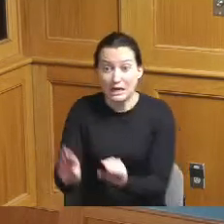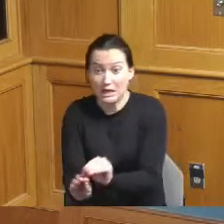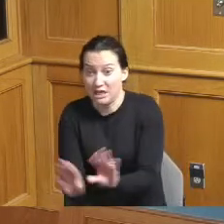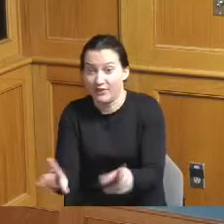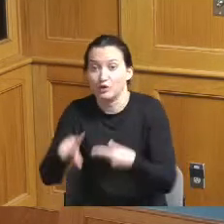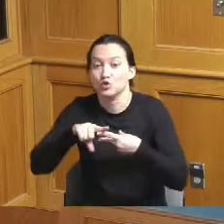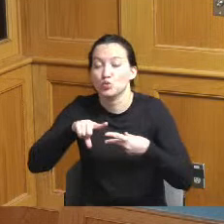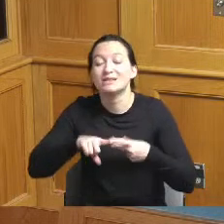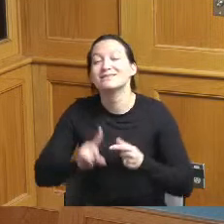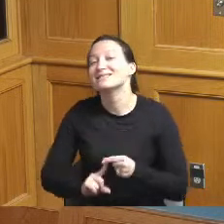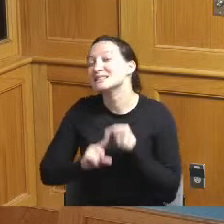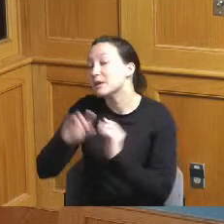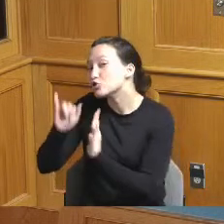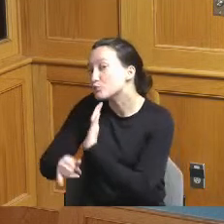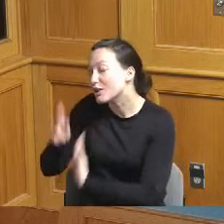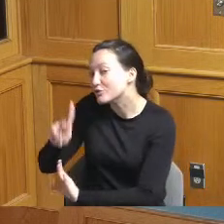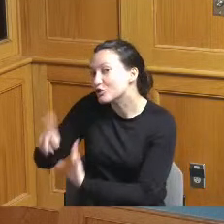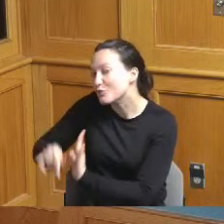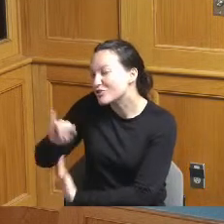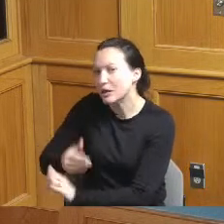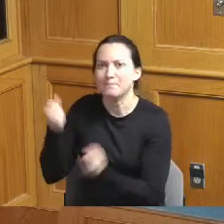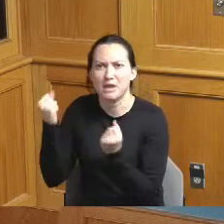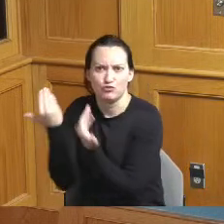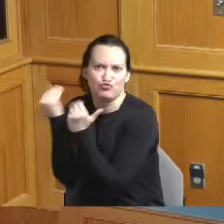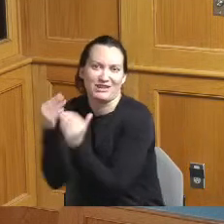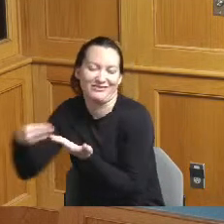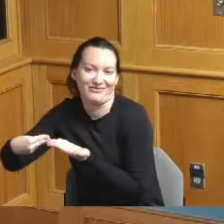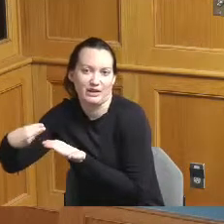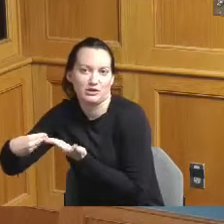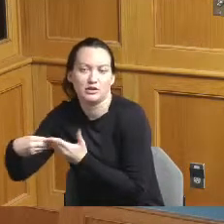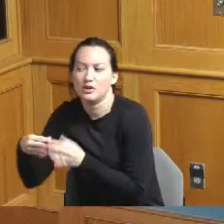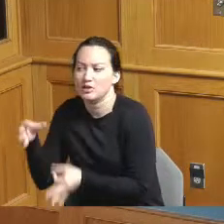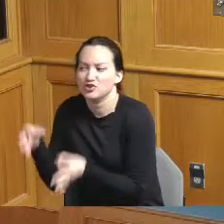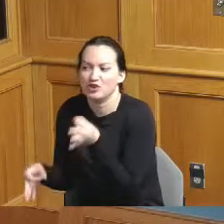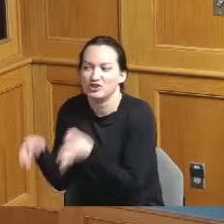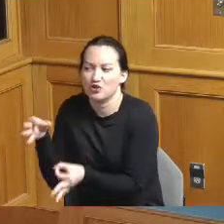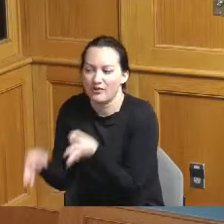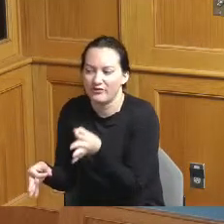in special projects and many of the restricted funds especially the judicial ones the budget